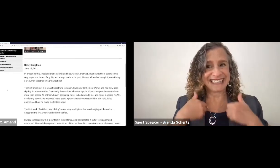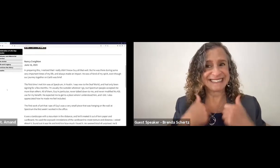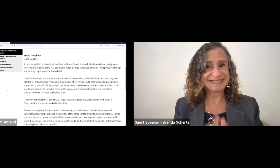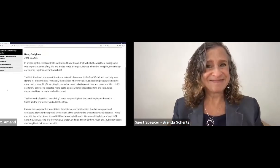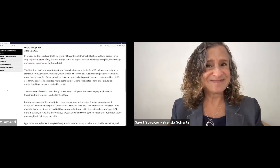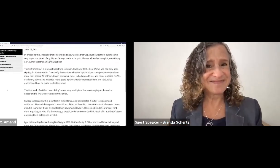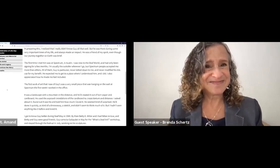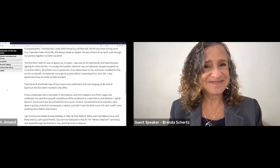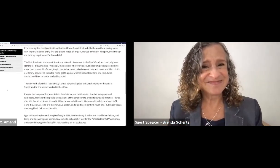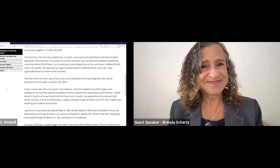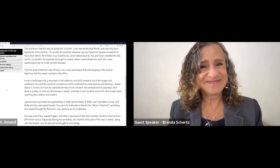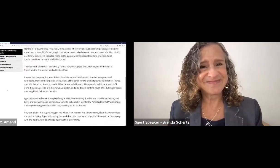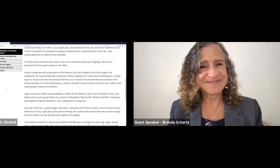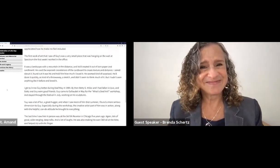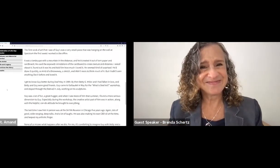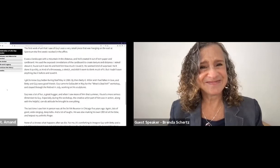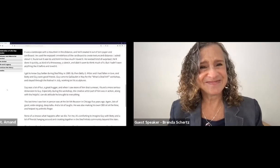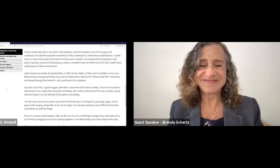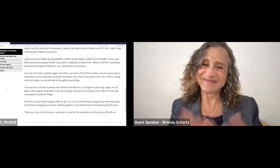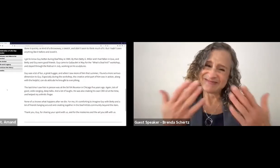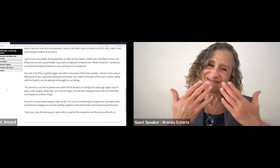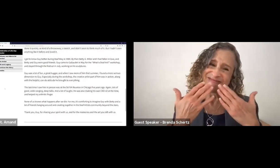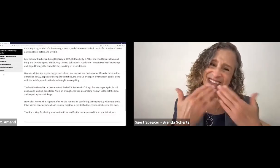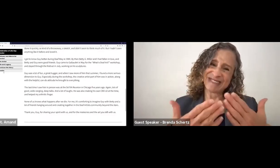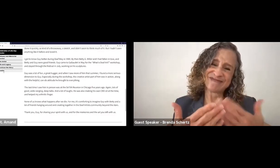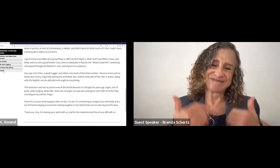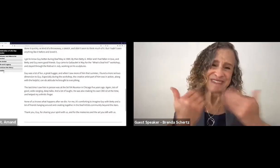And, yeah, and I'll have the website address there,